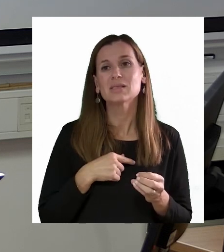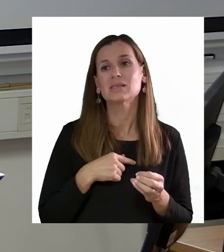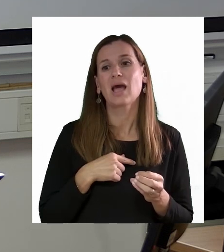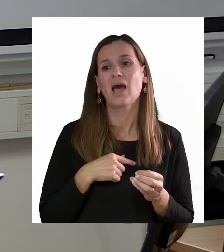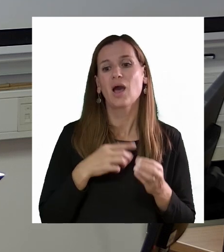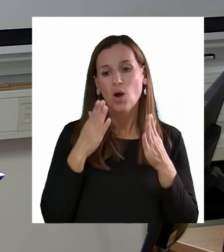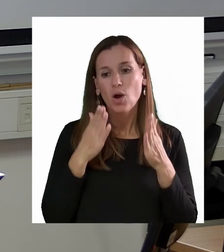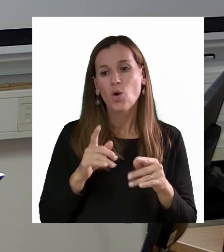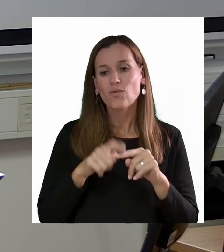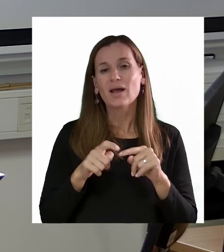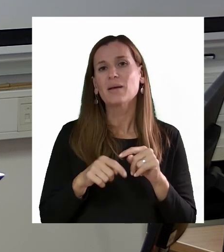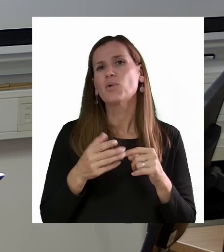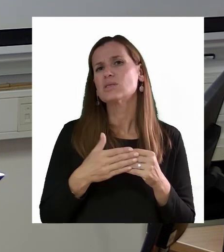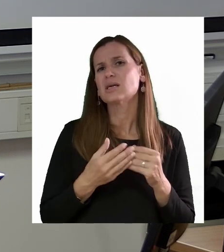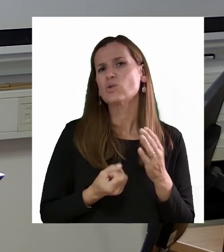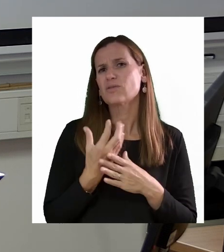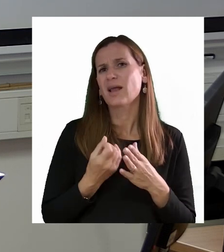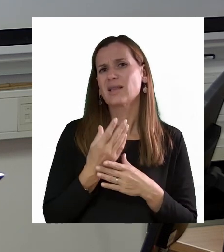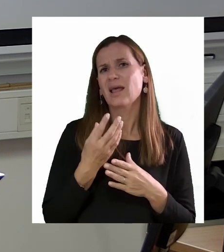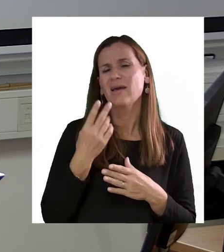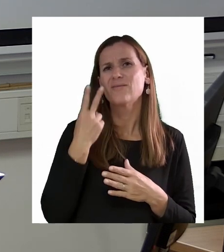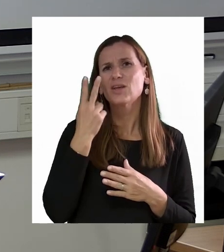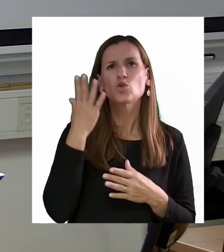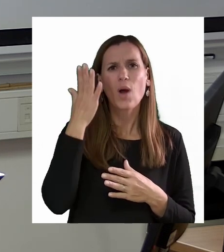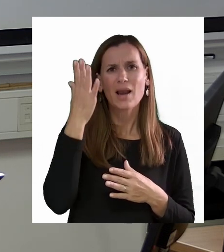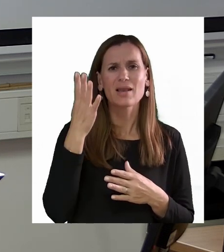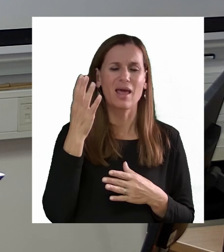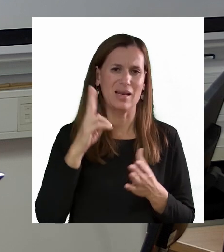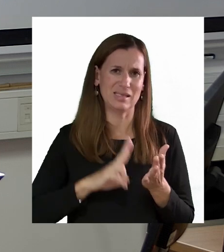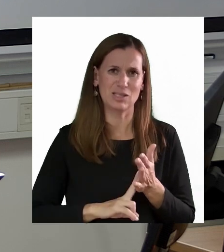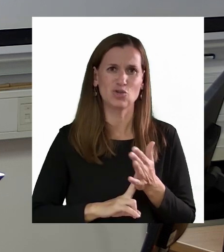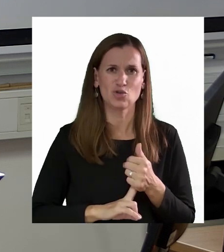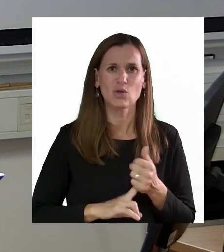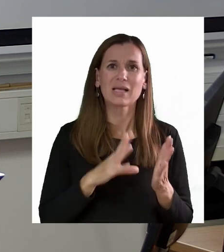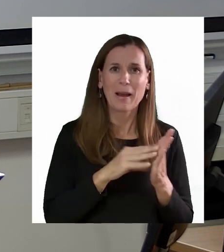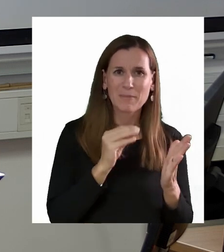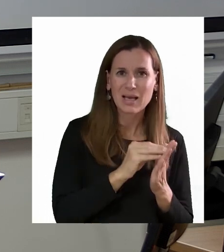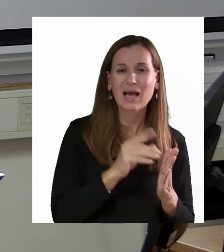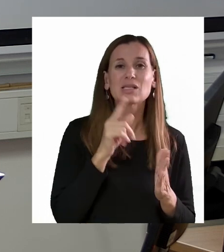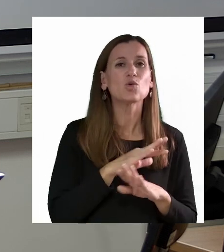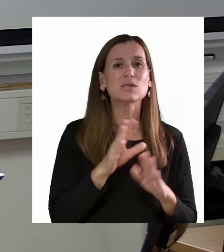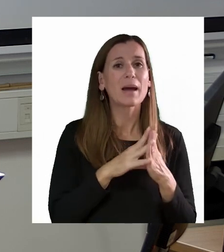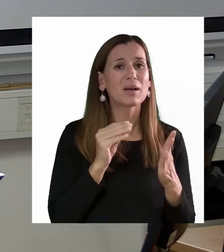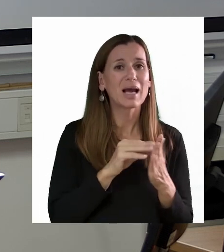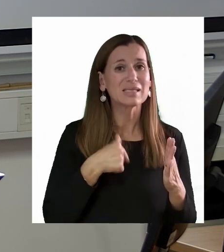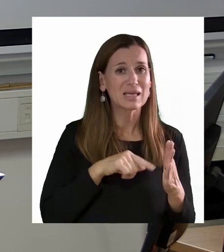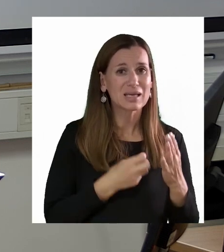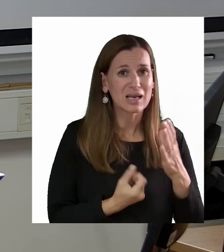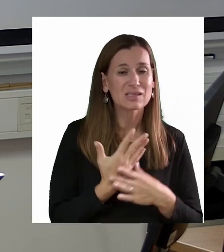VR application that it is used on education and all the application that we create it is used right now by the teachers.